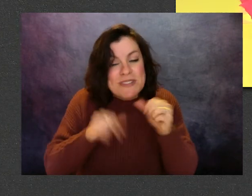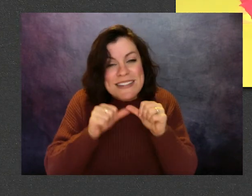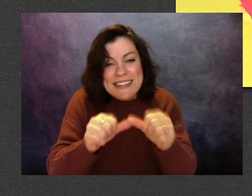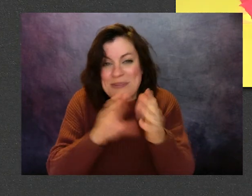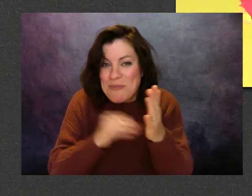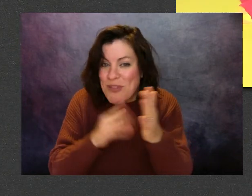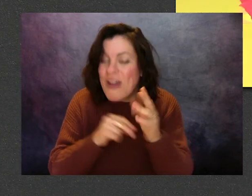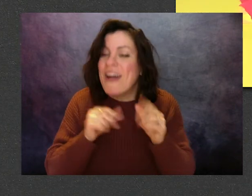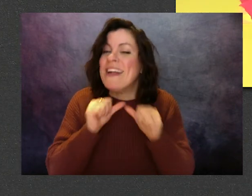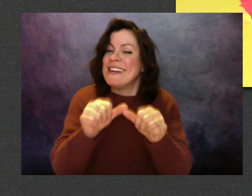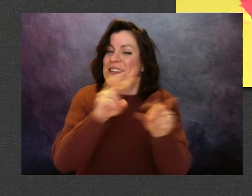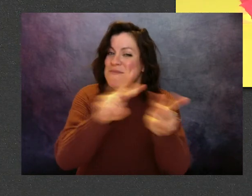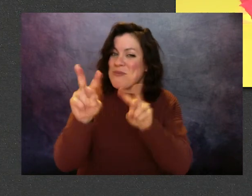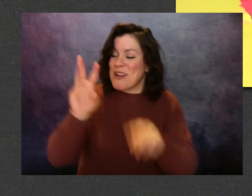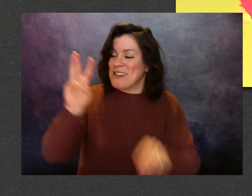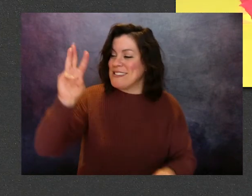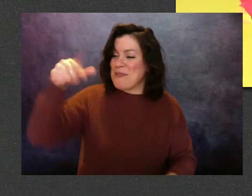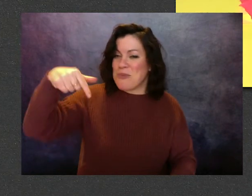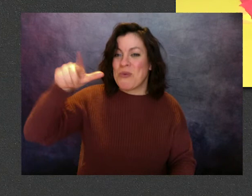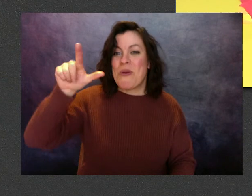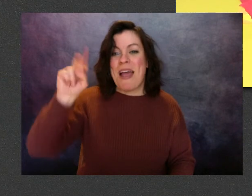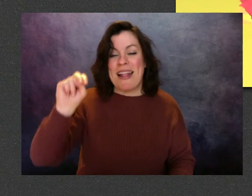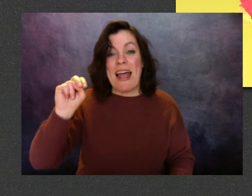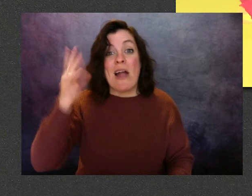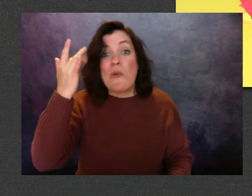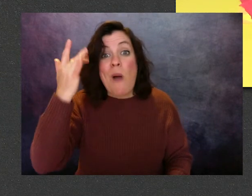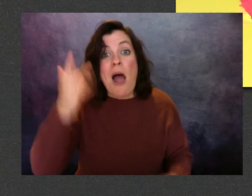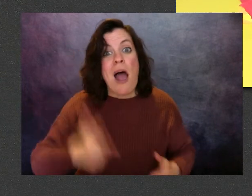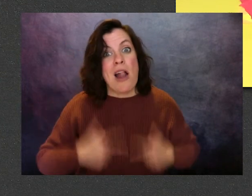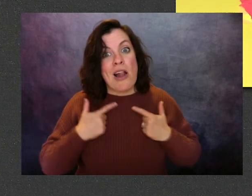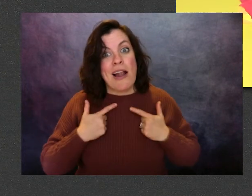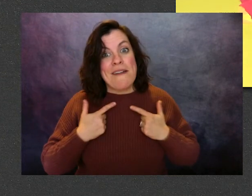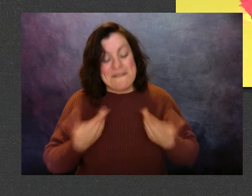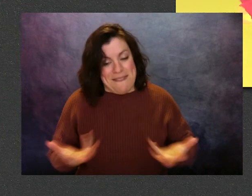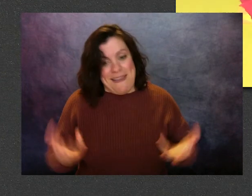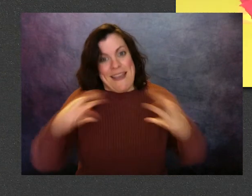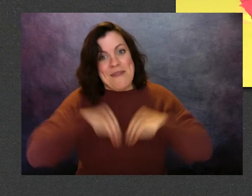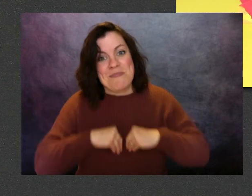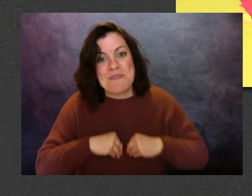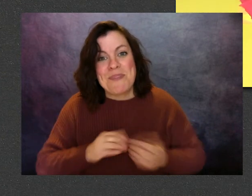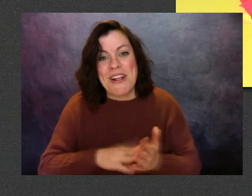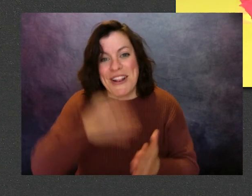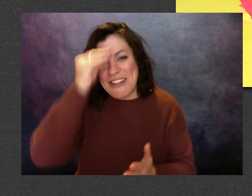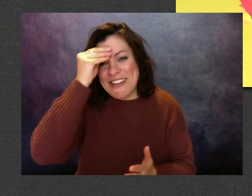WQLN where learning is brought to life. See you next time. Bye.